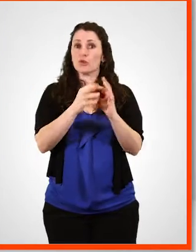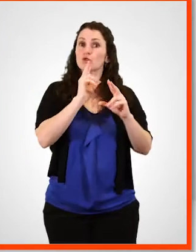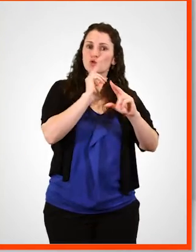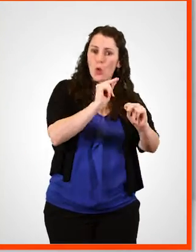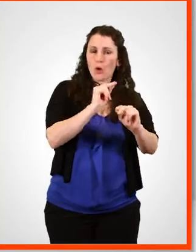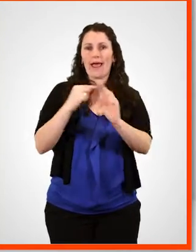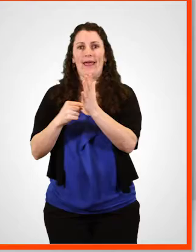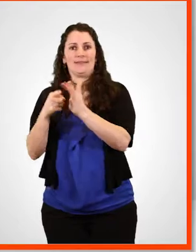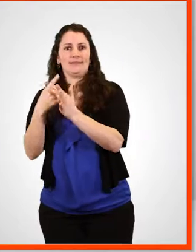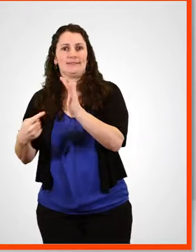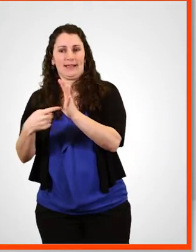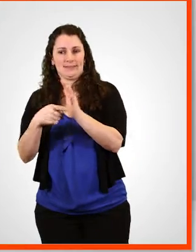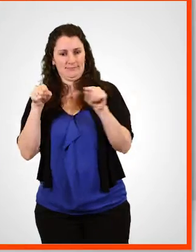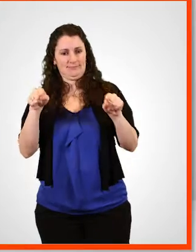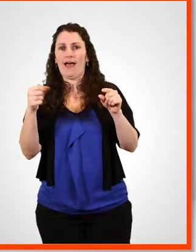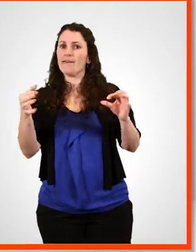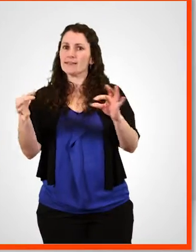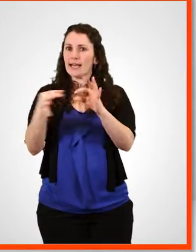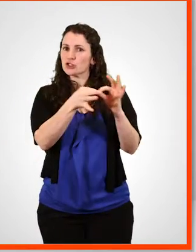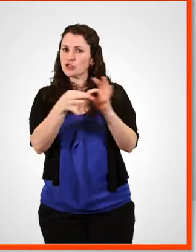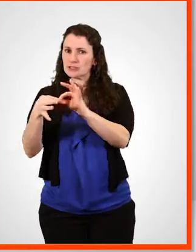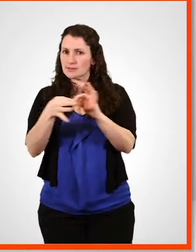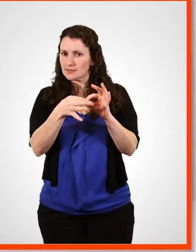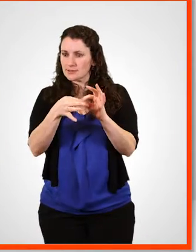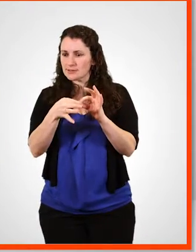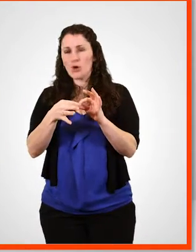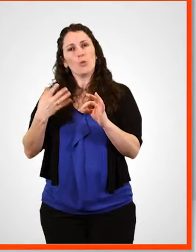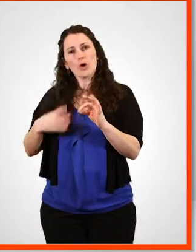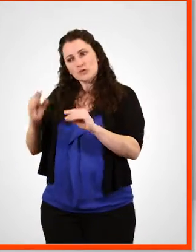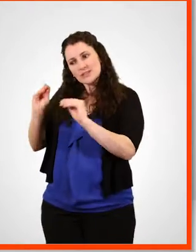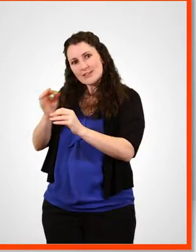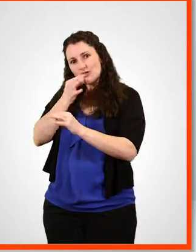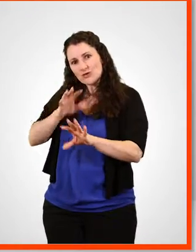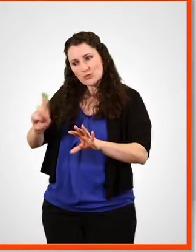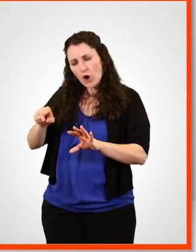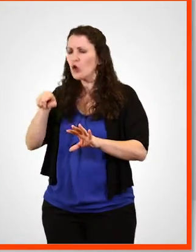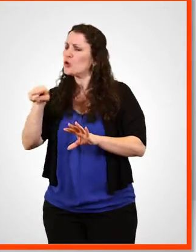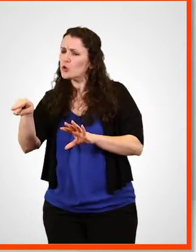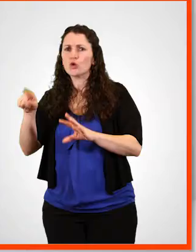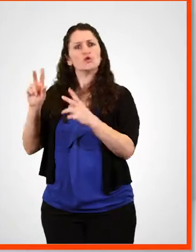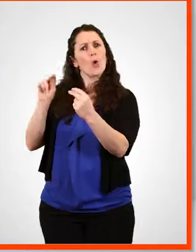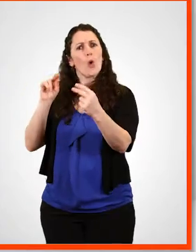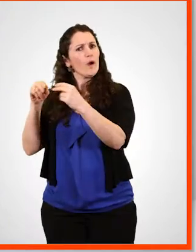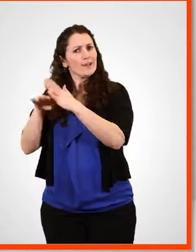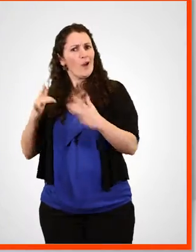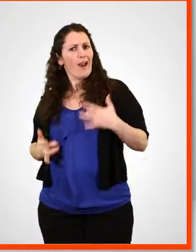that notion that children have to understand that the language they use face to face, that spoken language that we've used the term